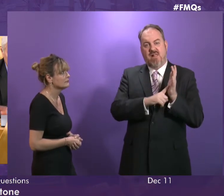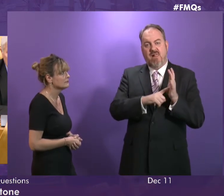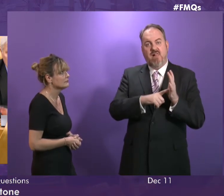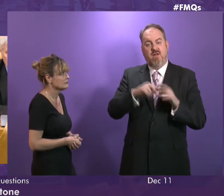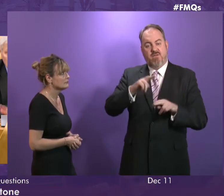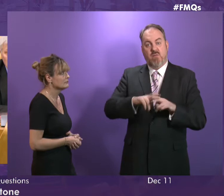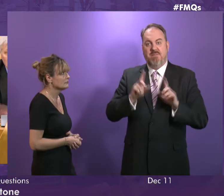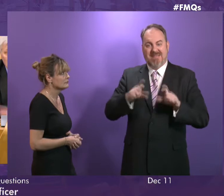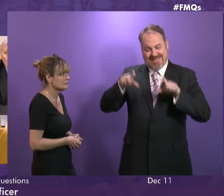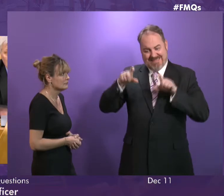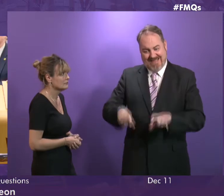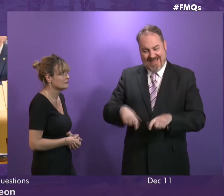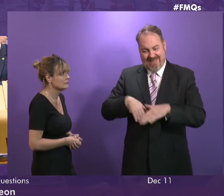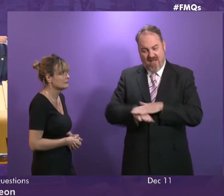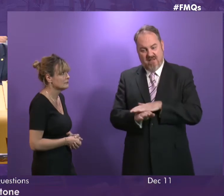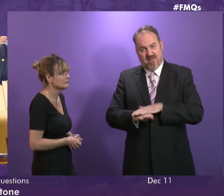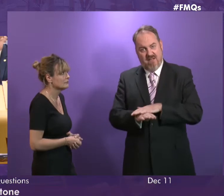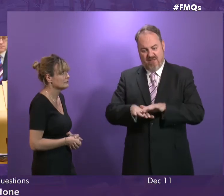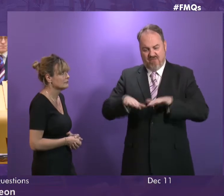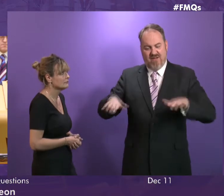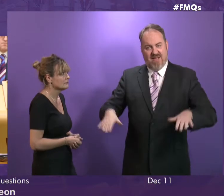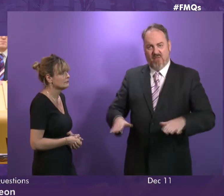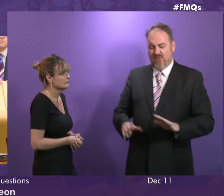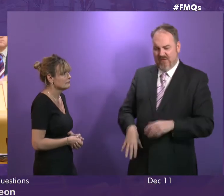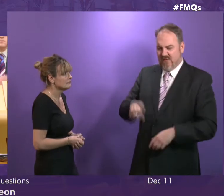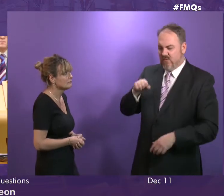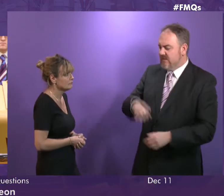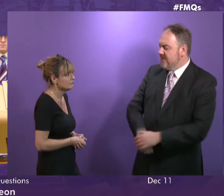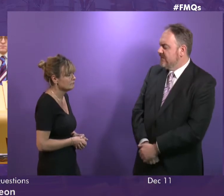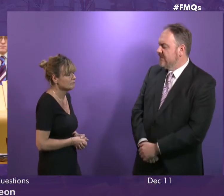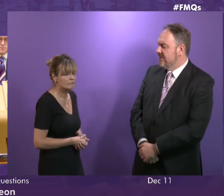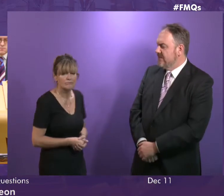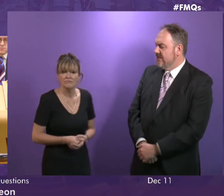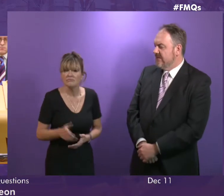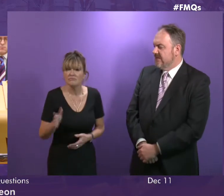Roseanna Cunningham, the Cabinet Secretary for Environment, Climate Change and Land Reform,